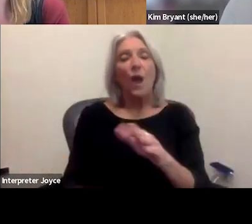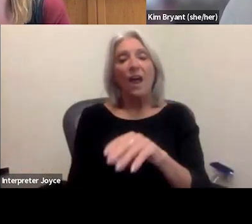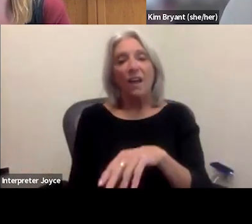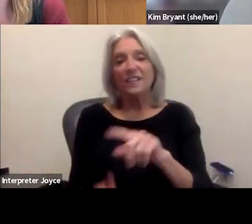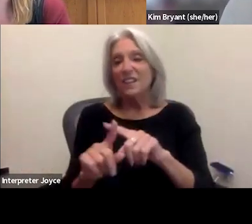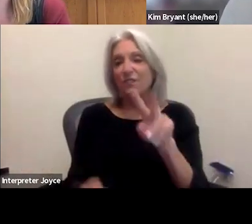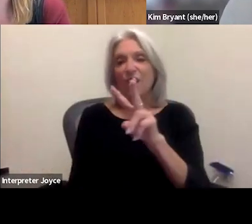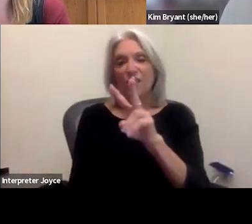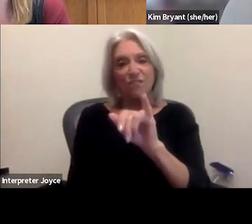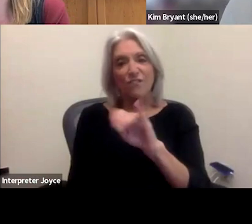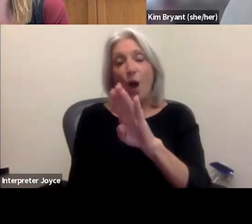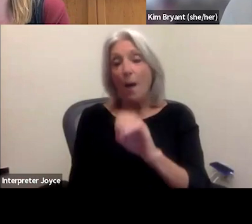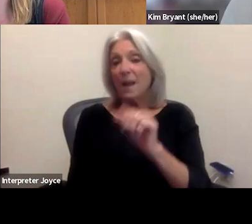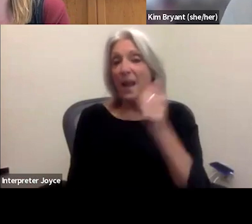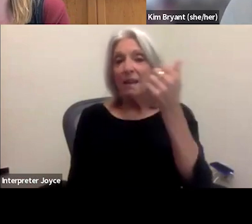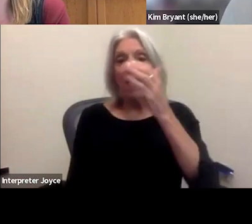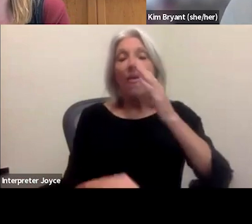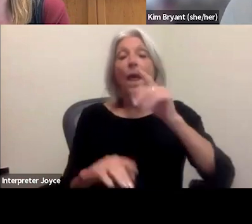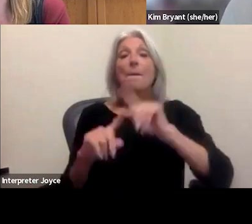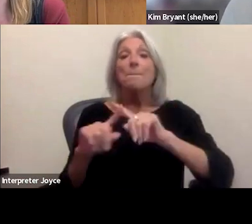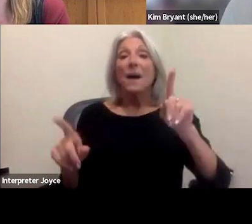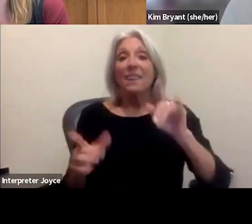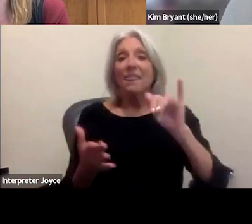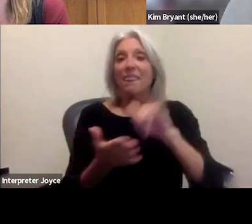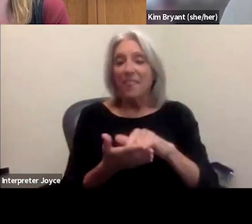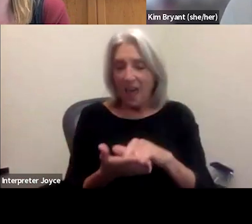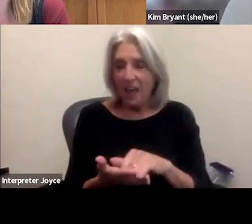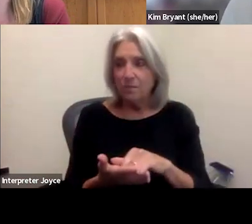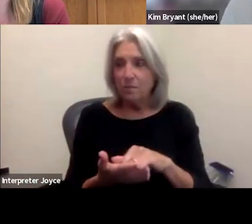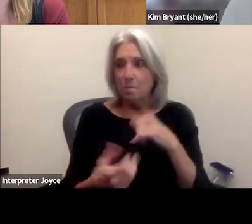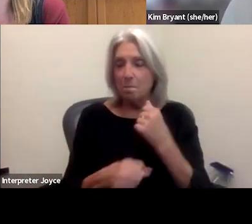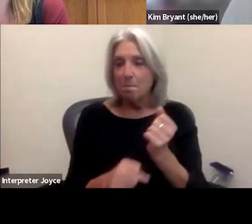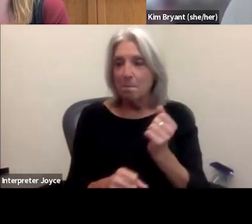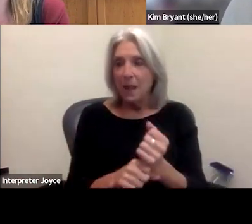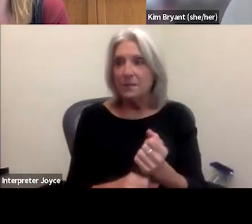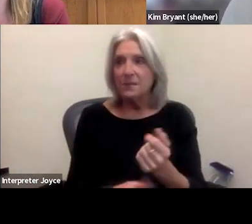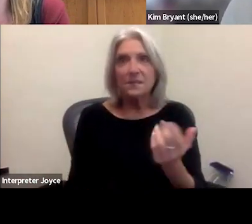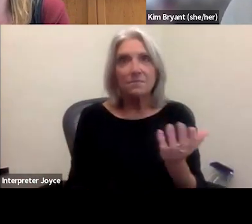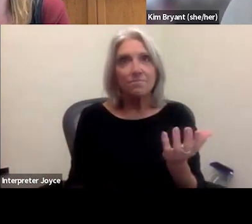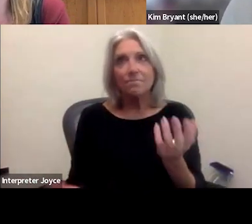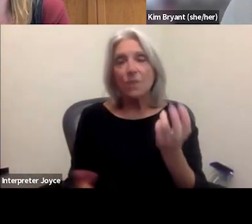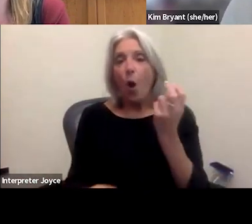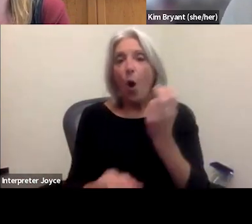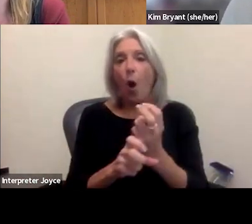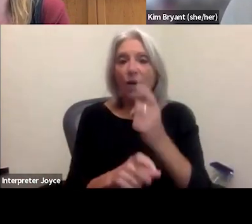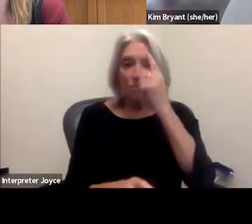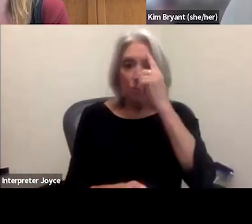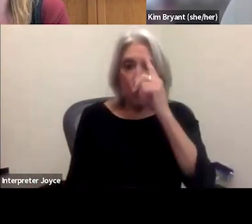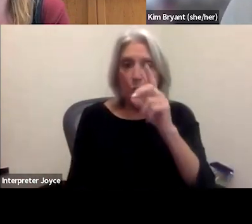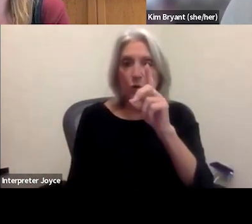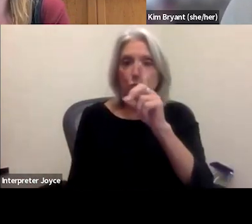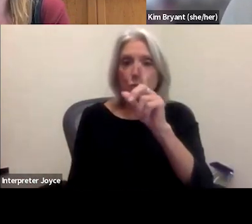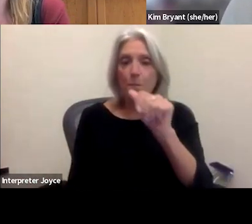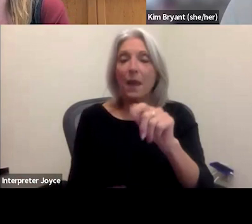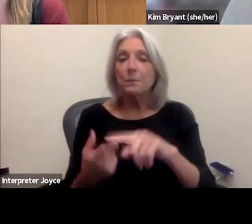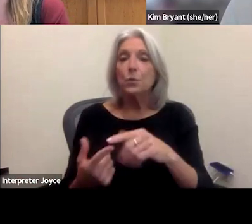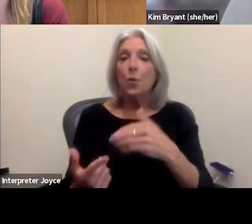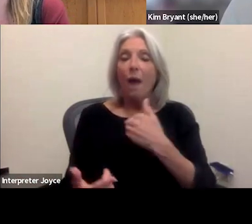I've been in, but the forced aloneness means that it's hard even for disabled people to fully value disability because they don't